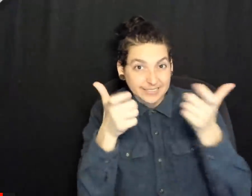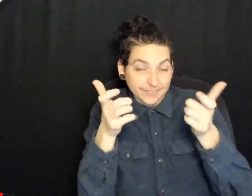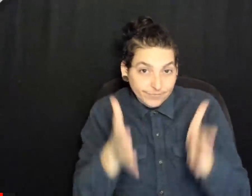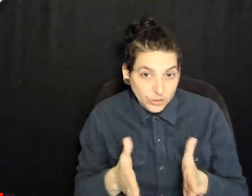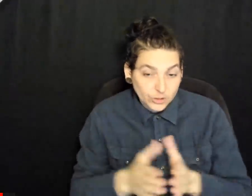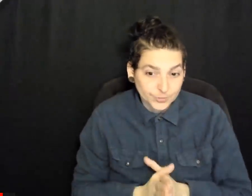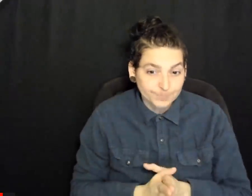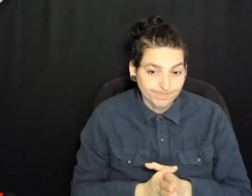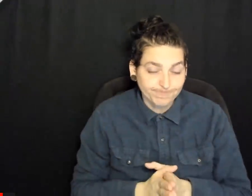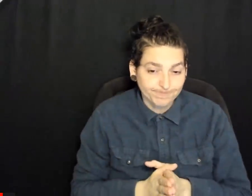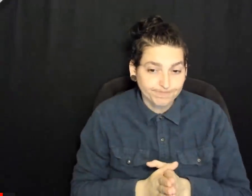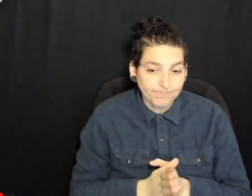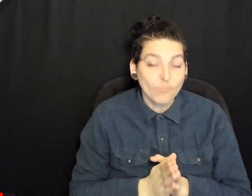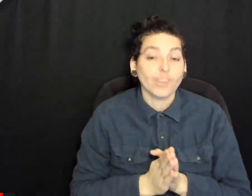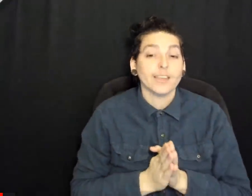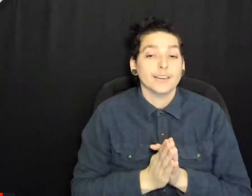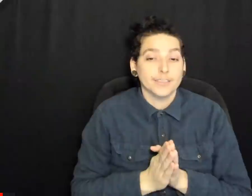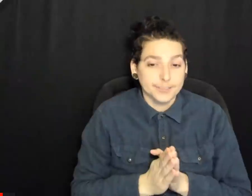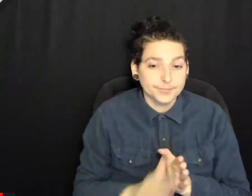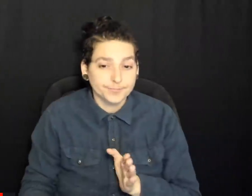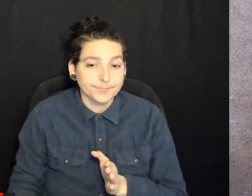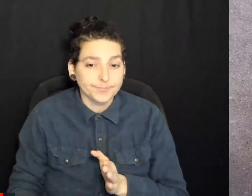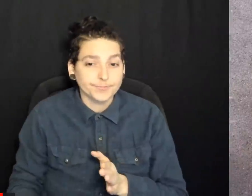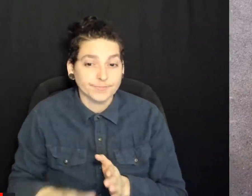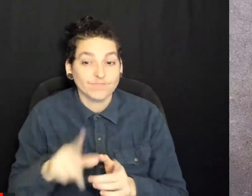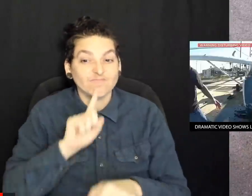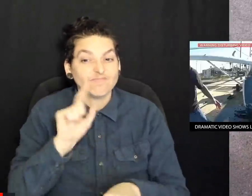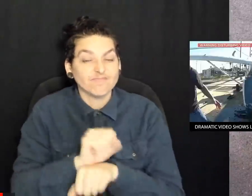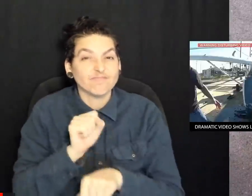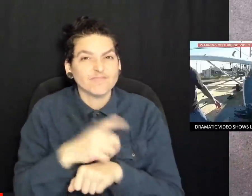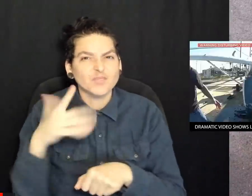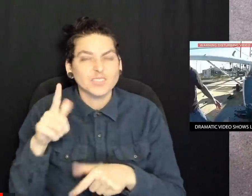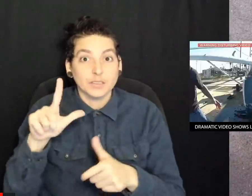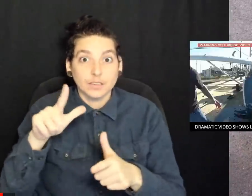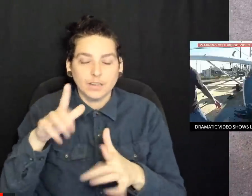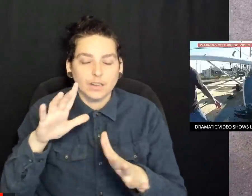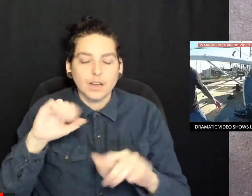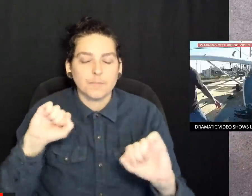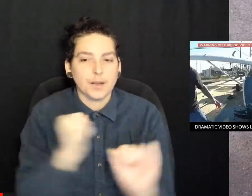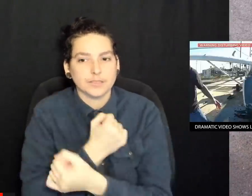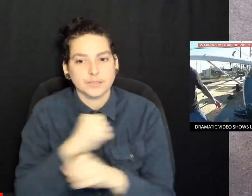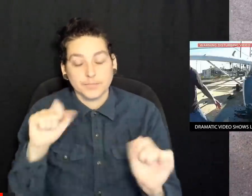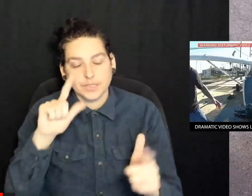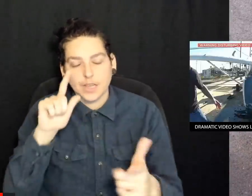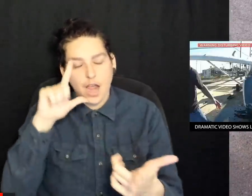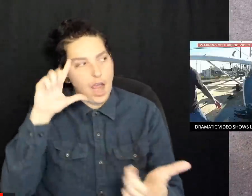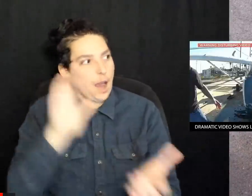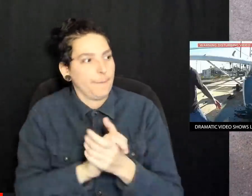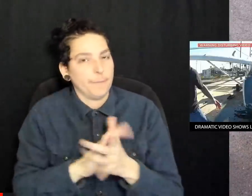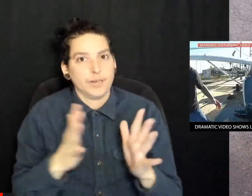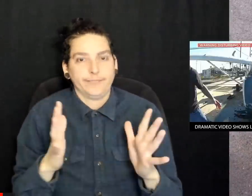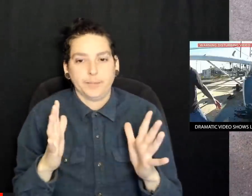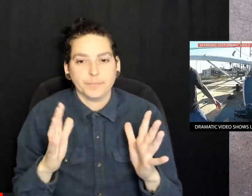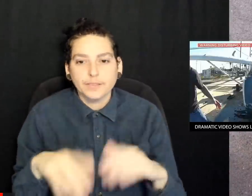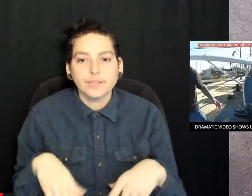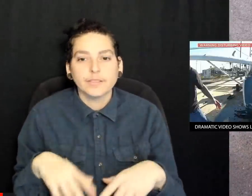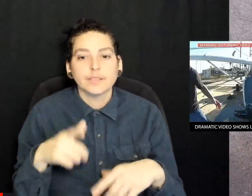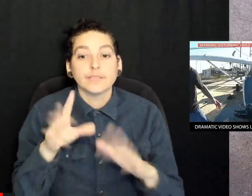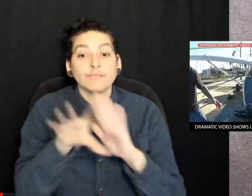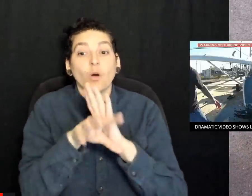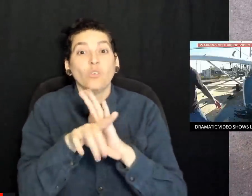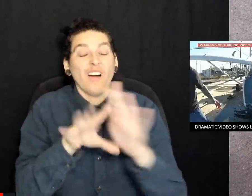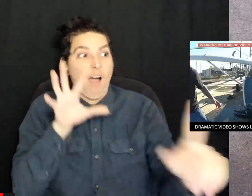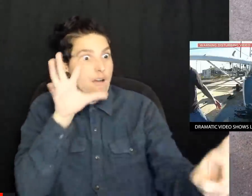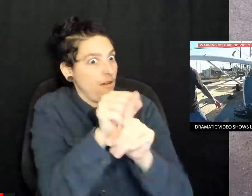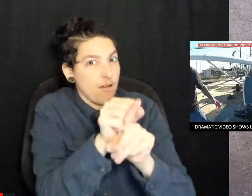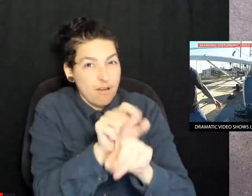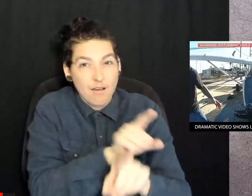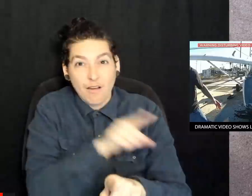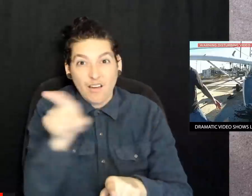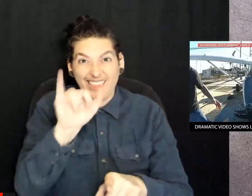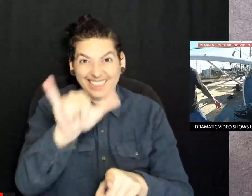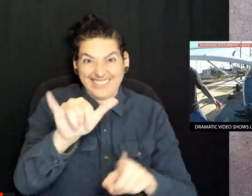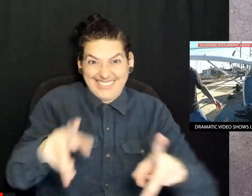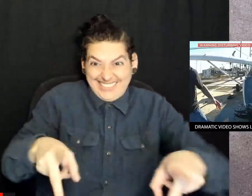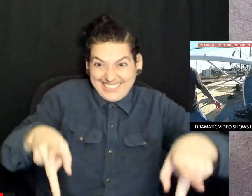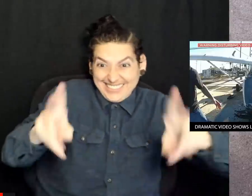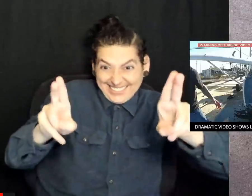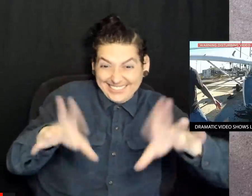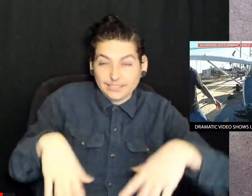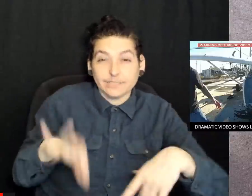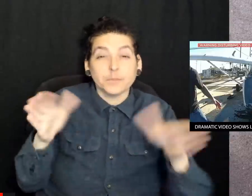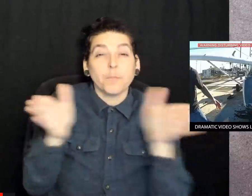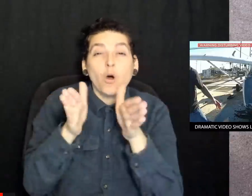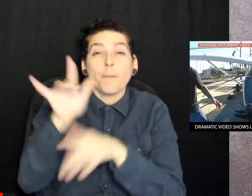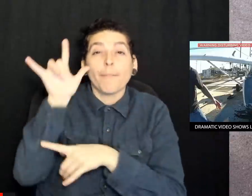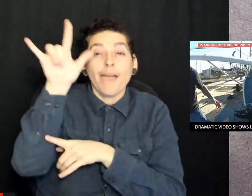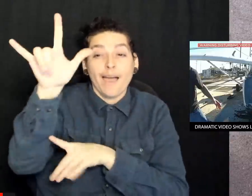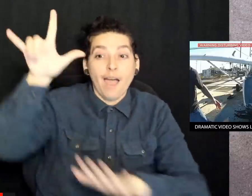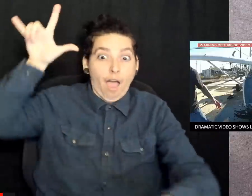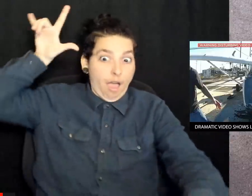the video in this story disturbing it is unbelievable video captured at the scene